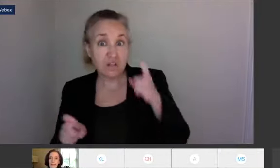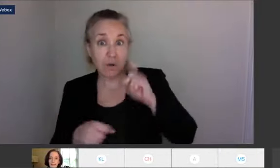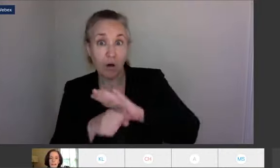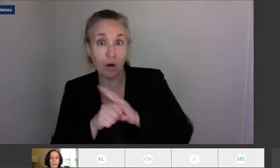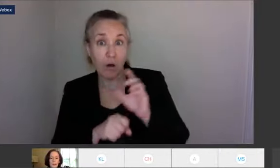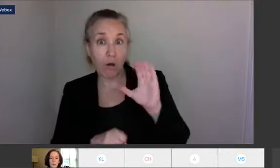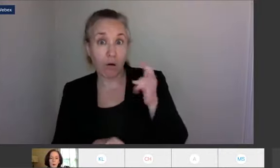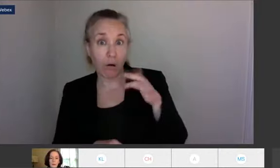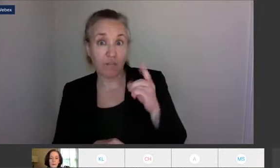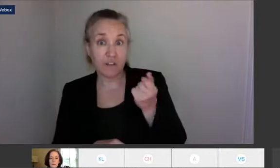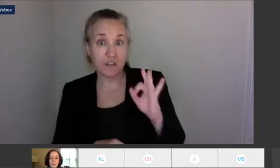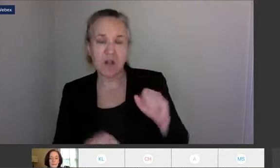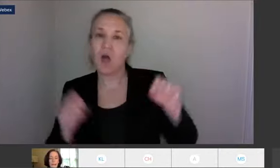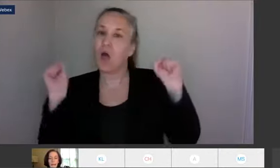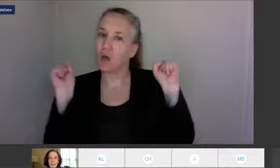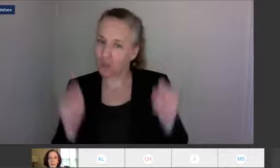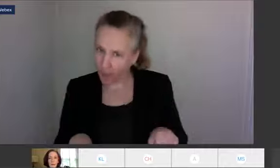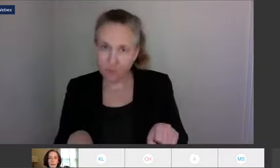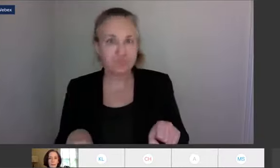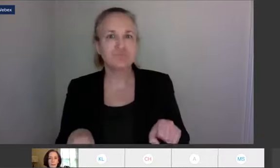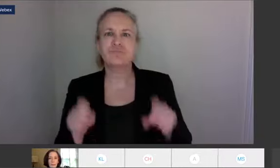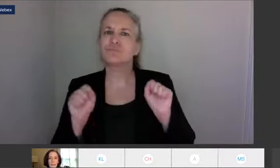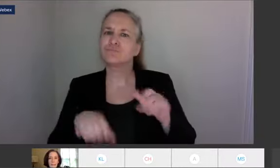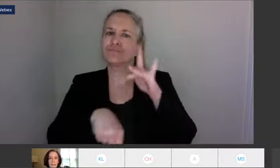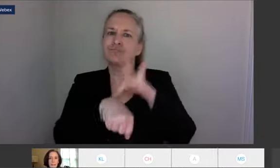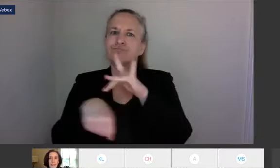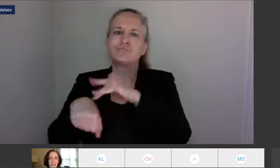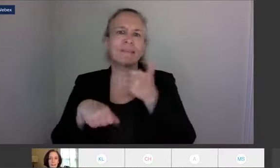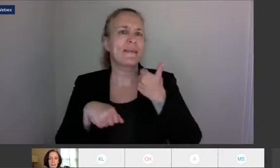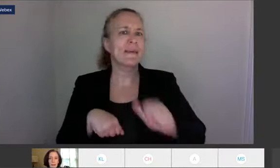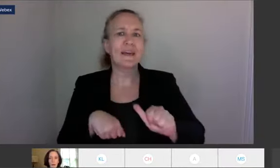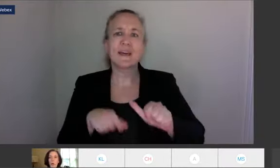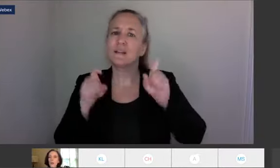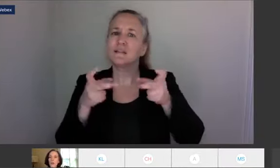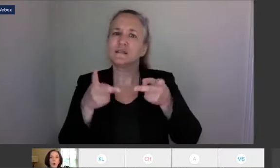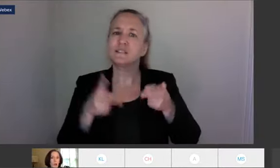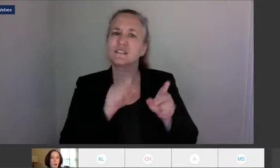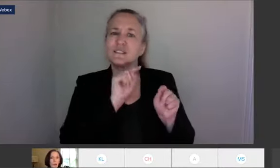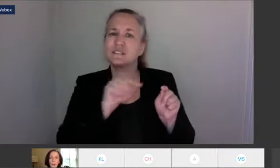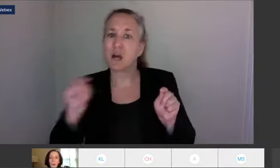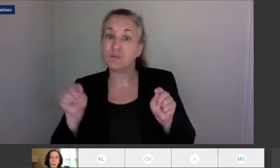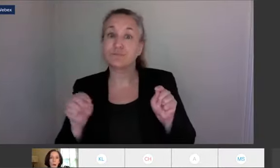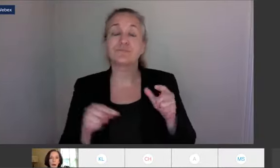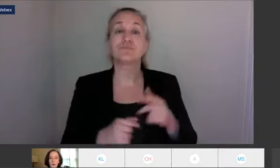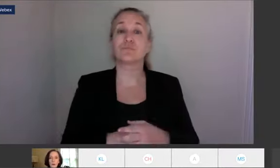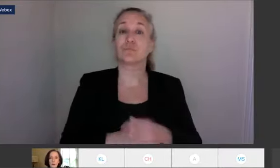is welcome to visit any of our county testing sites we no longer require that